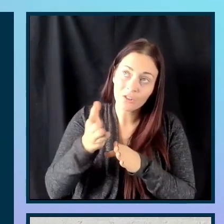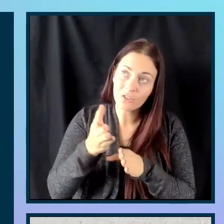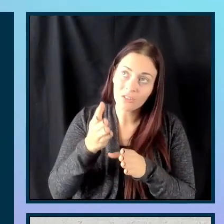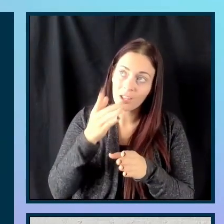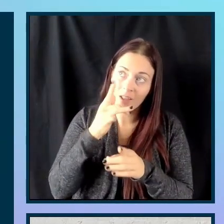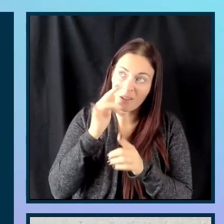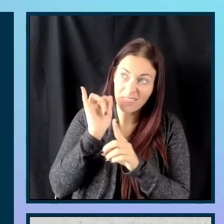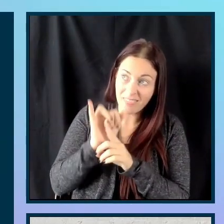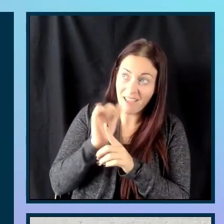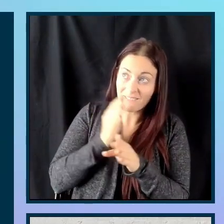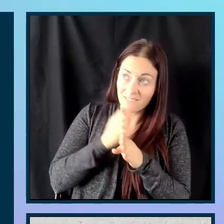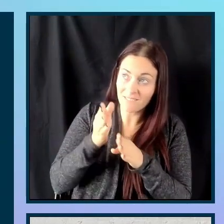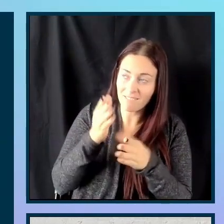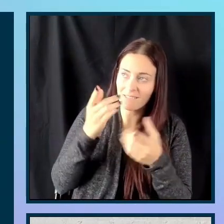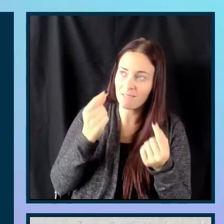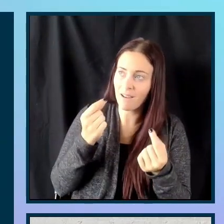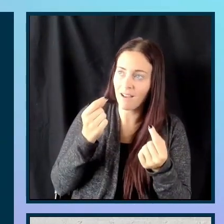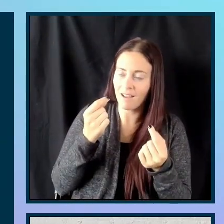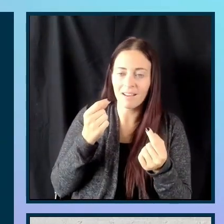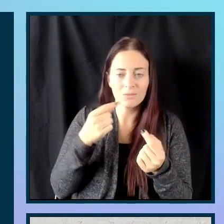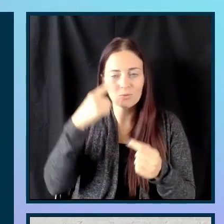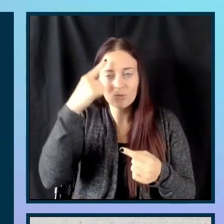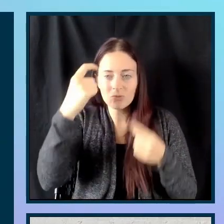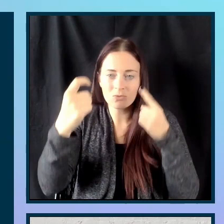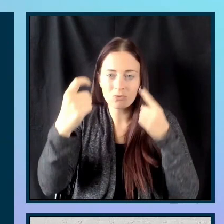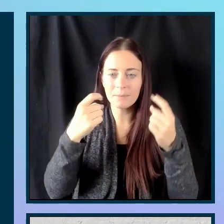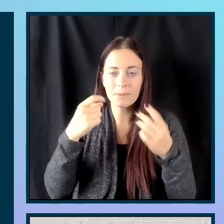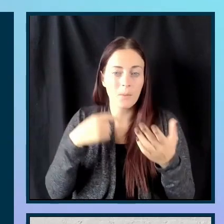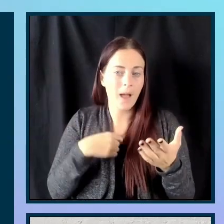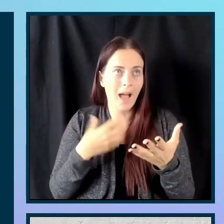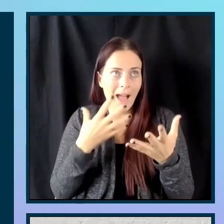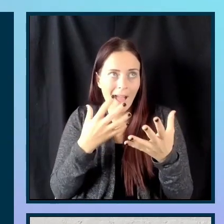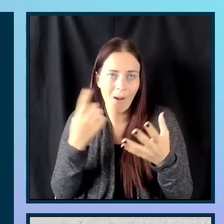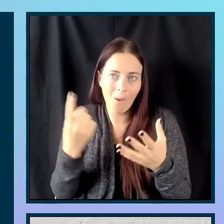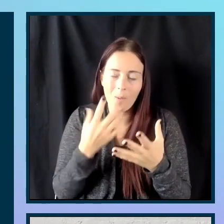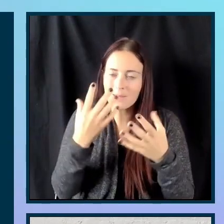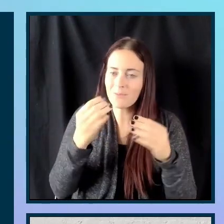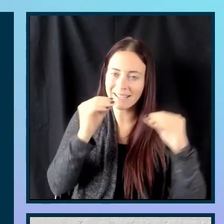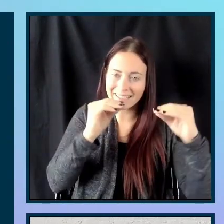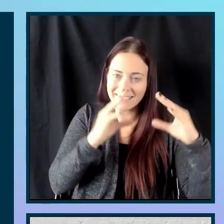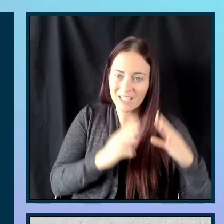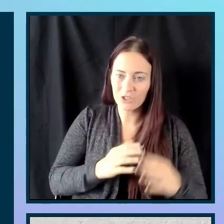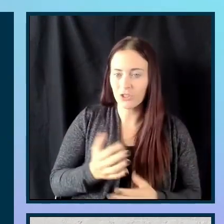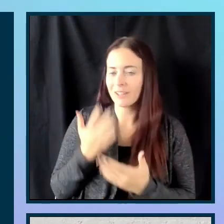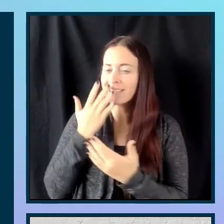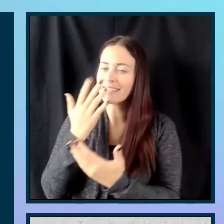Most often I hoped for teacher, singer or business person.